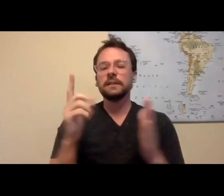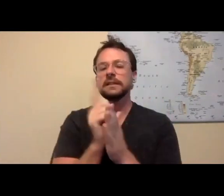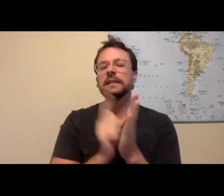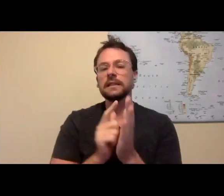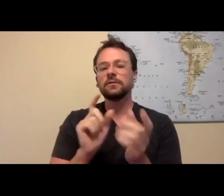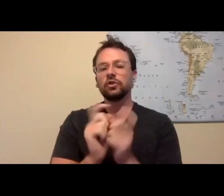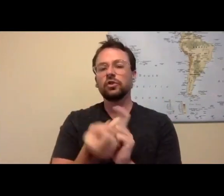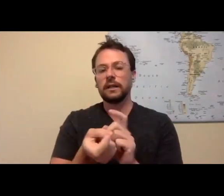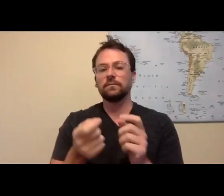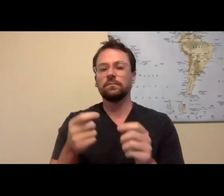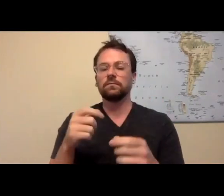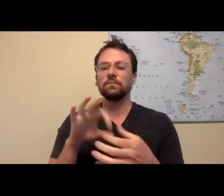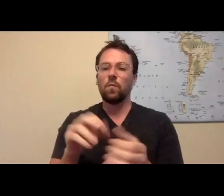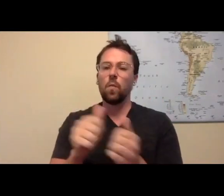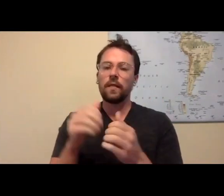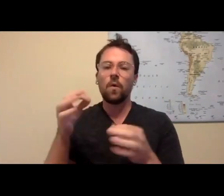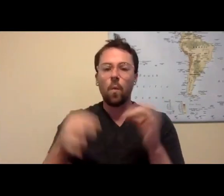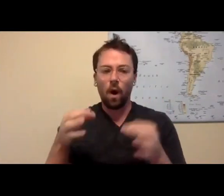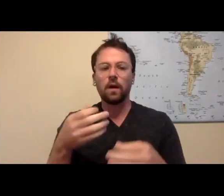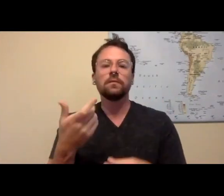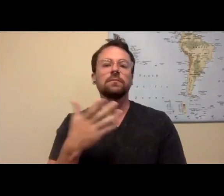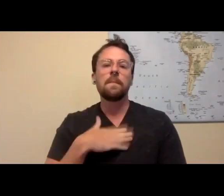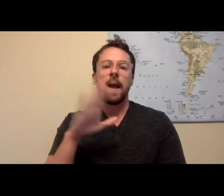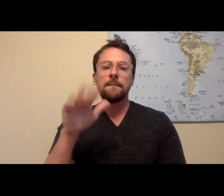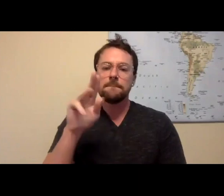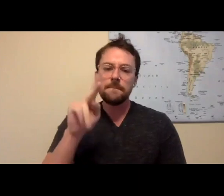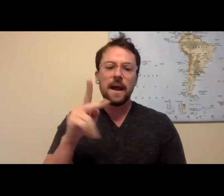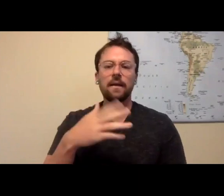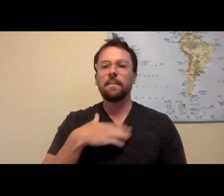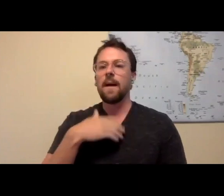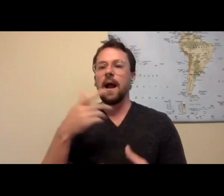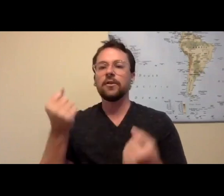process I went through for my driver's license.